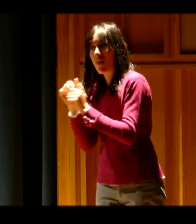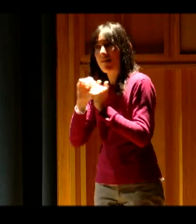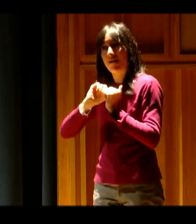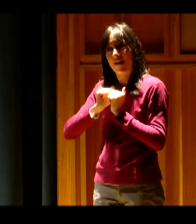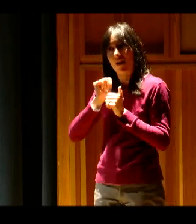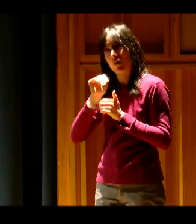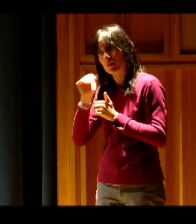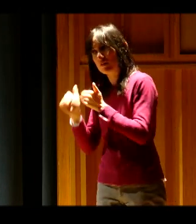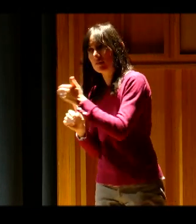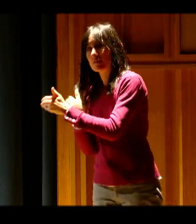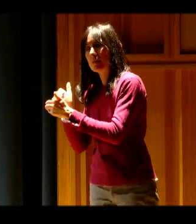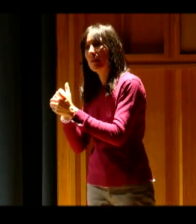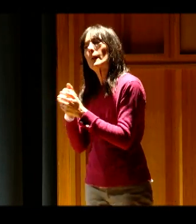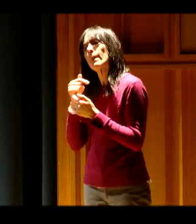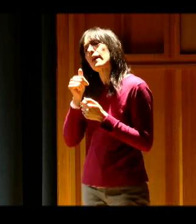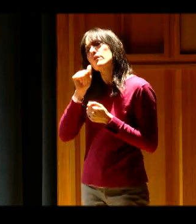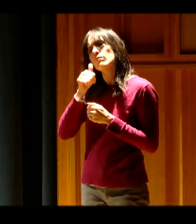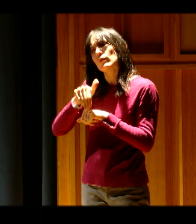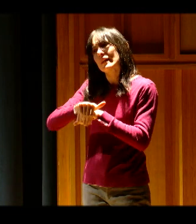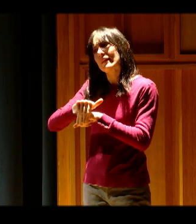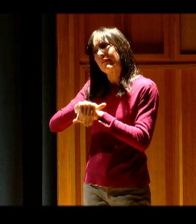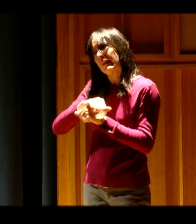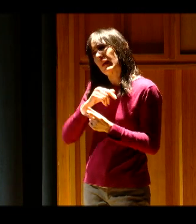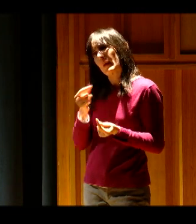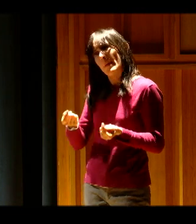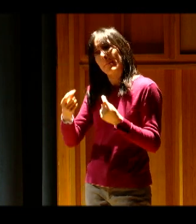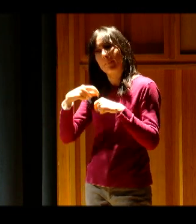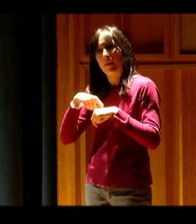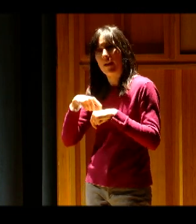you know, come back tomorrow night and join us for that dialogue that